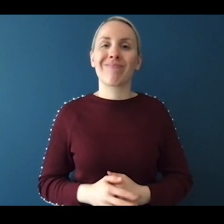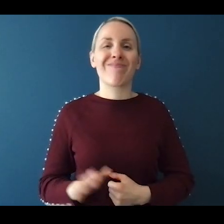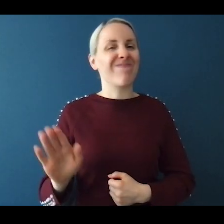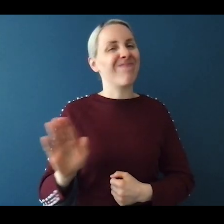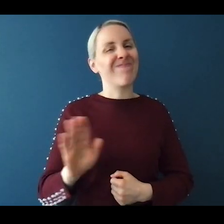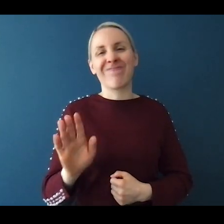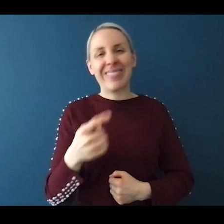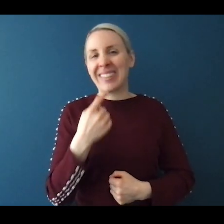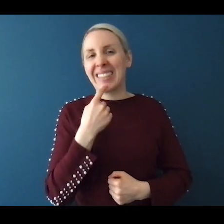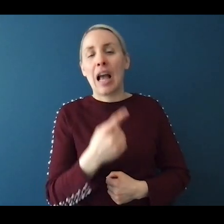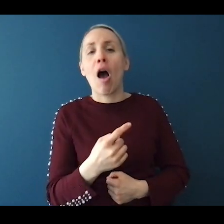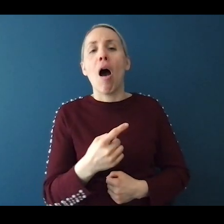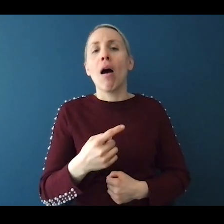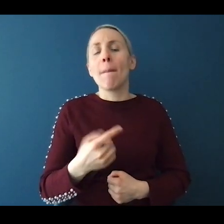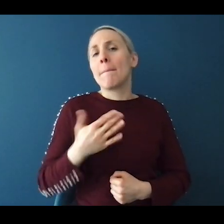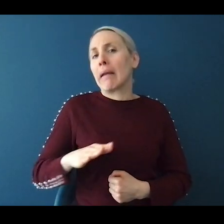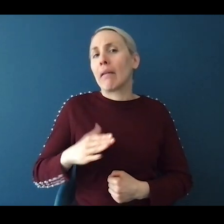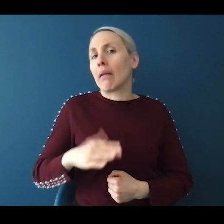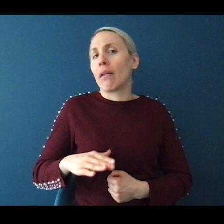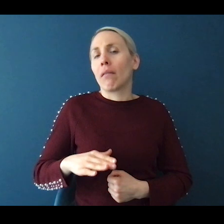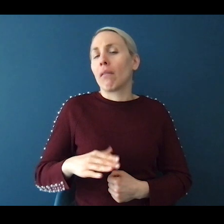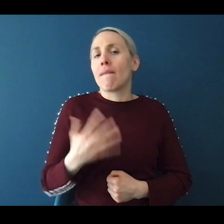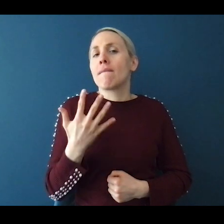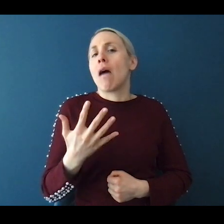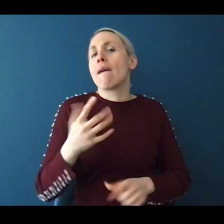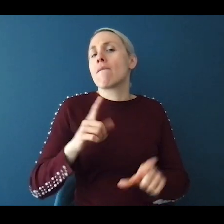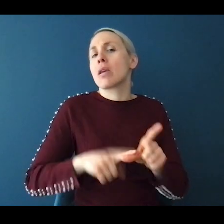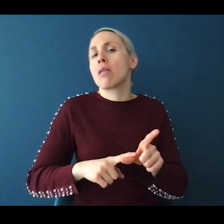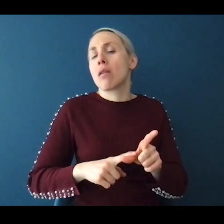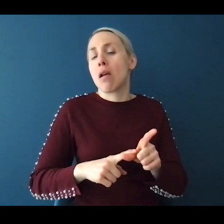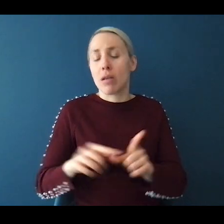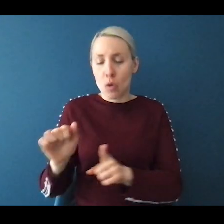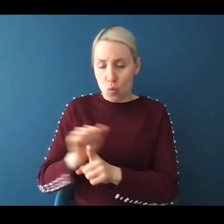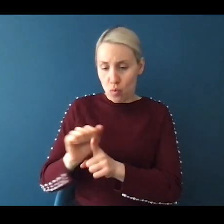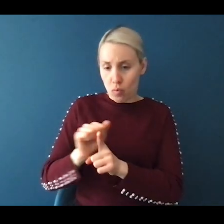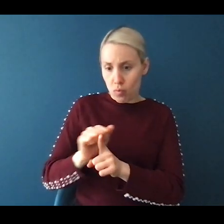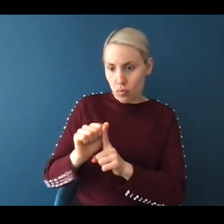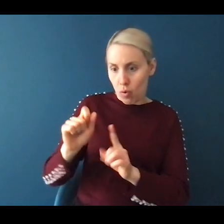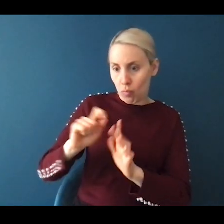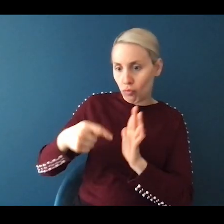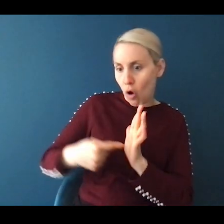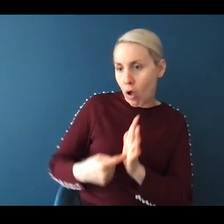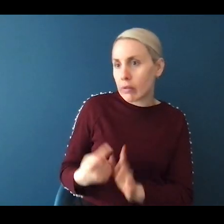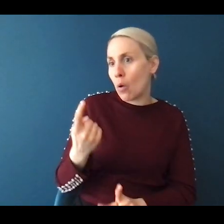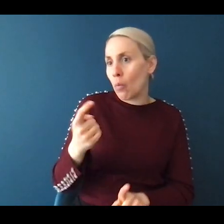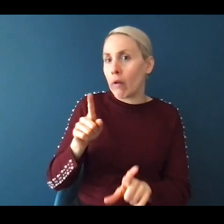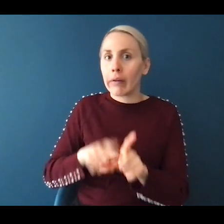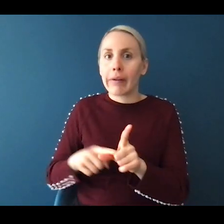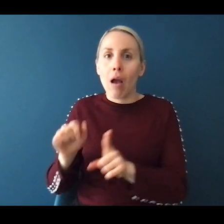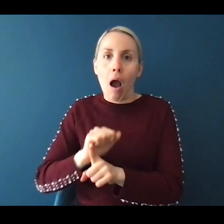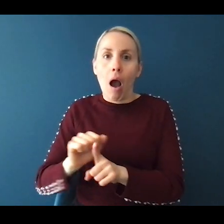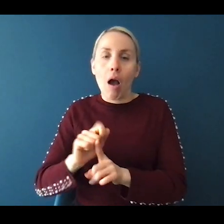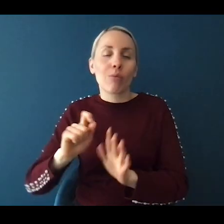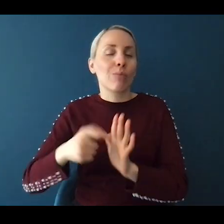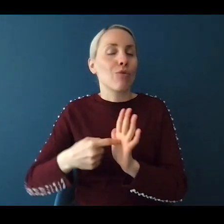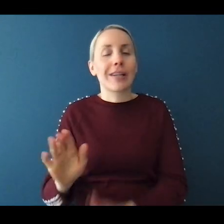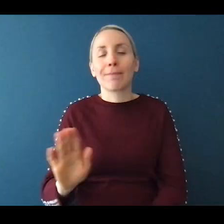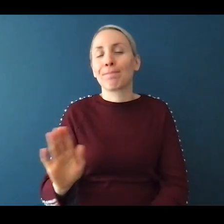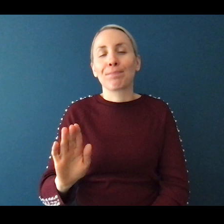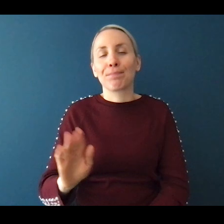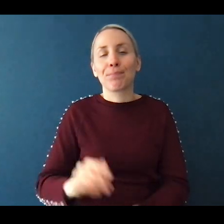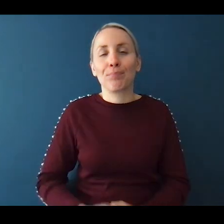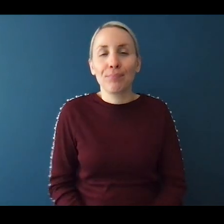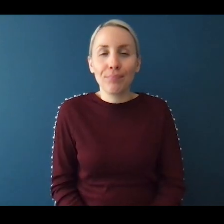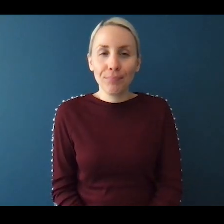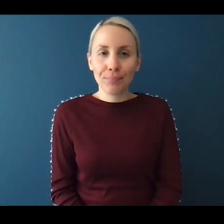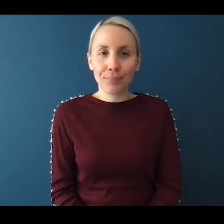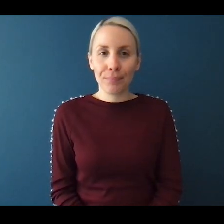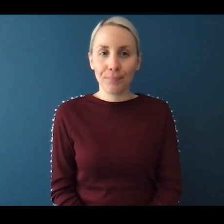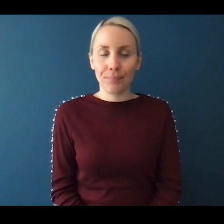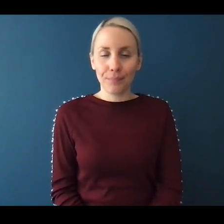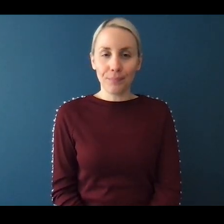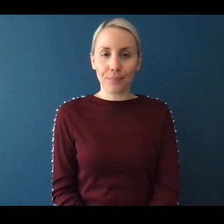been working for this project for the past five years or like even two years or but it's